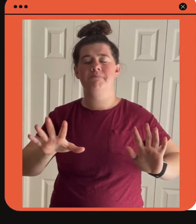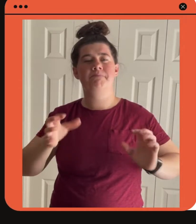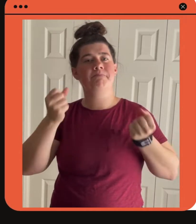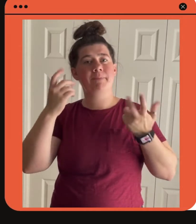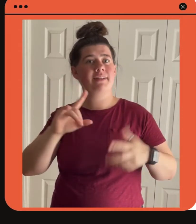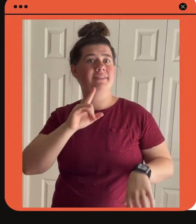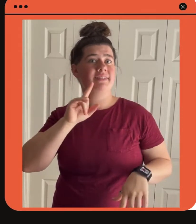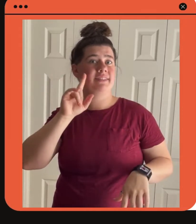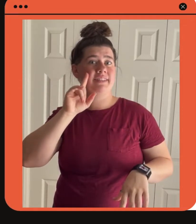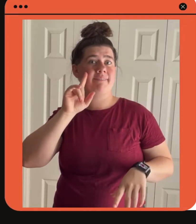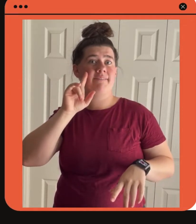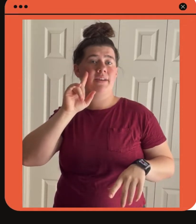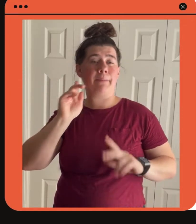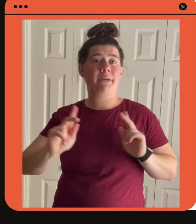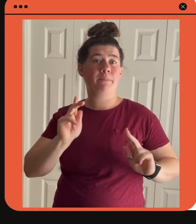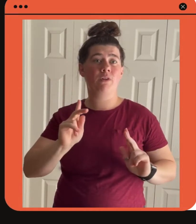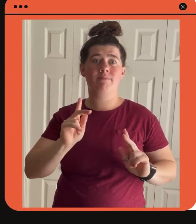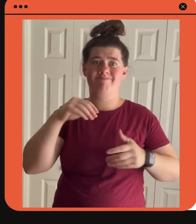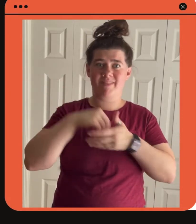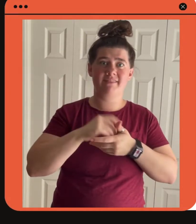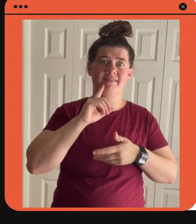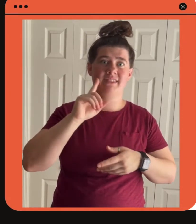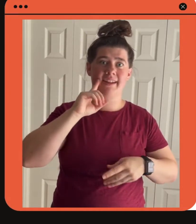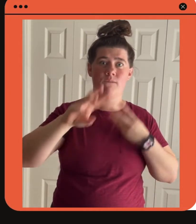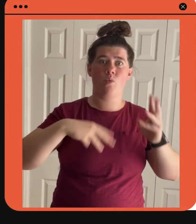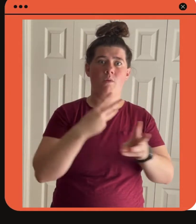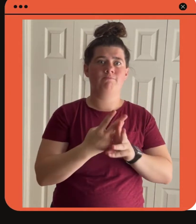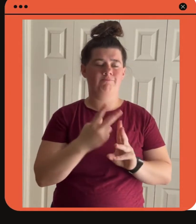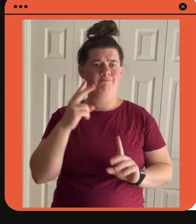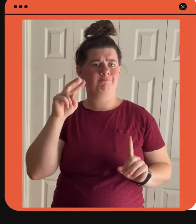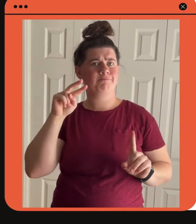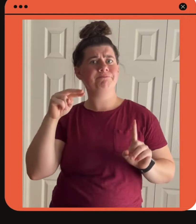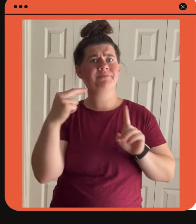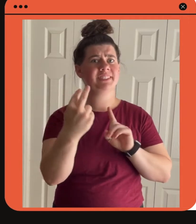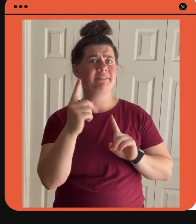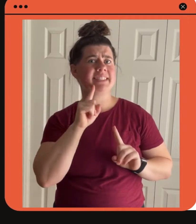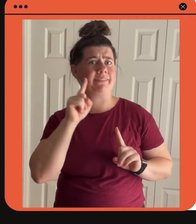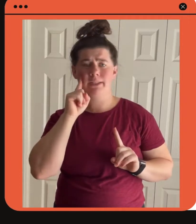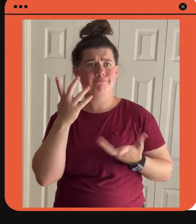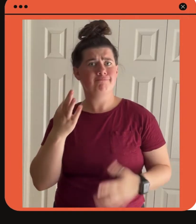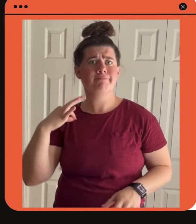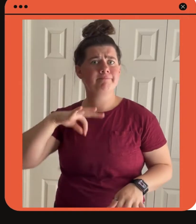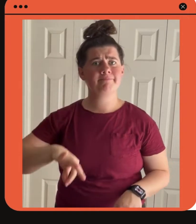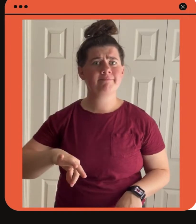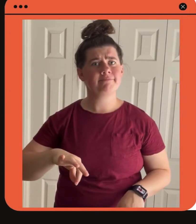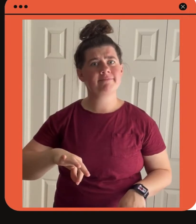We're not focusing on the loss of hearing because many deaf people in the deaf Community view, deafness as a benefit.